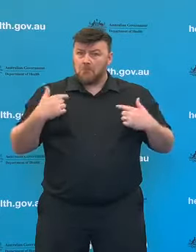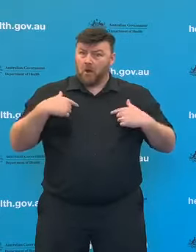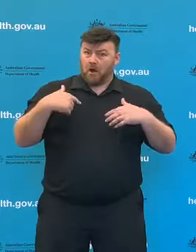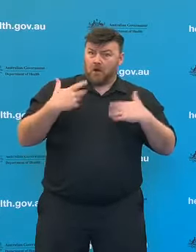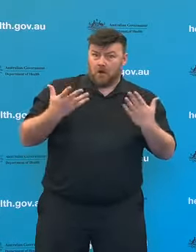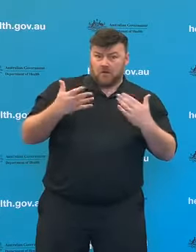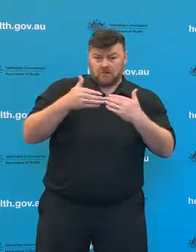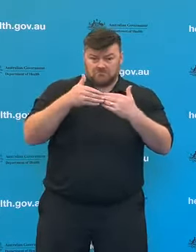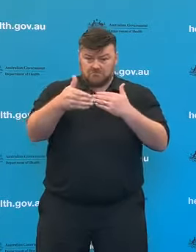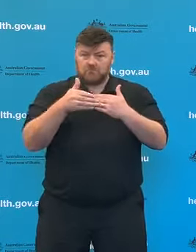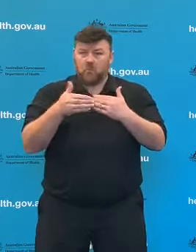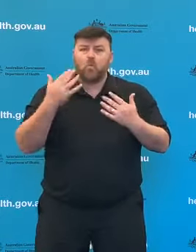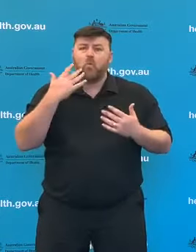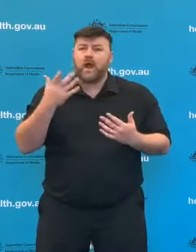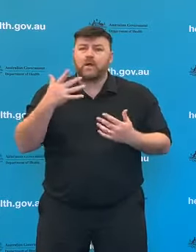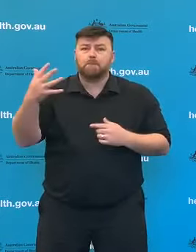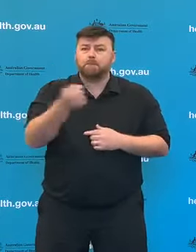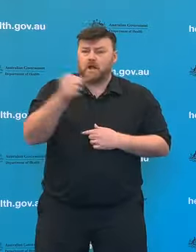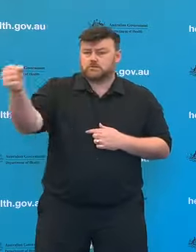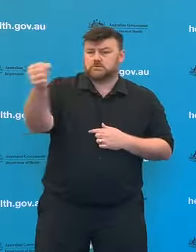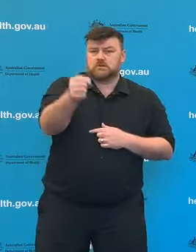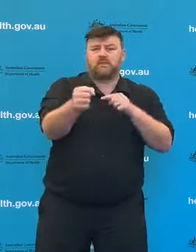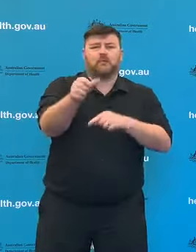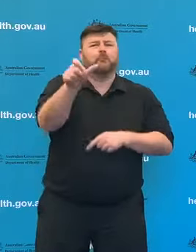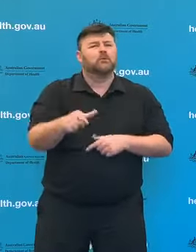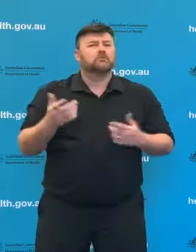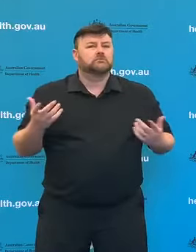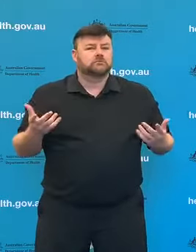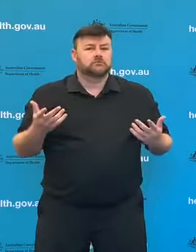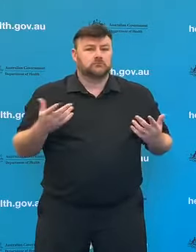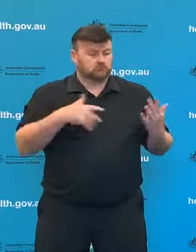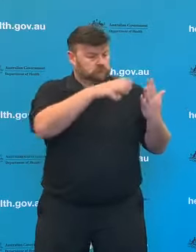providers have actually been advised that they have to do that. Is that